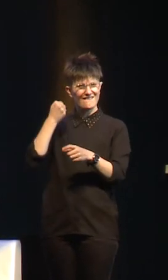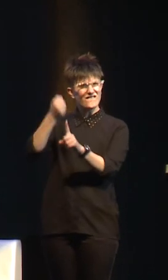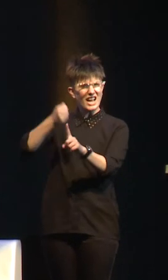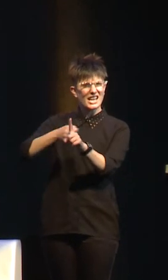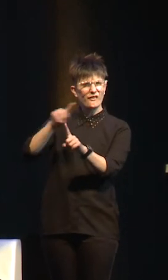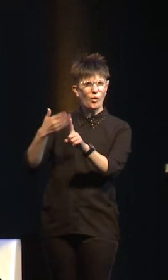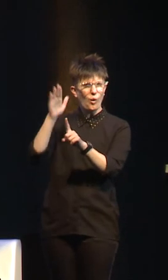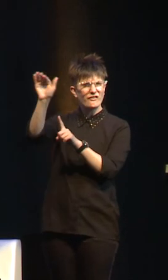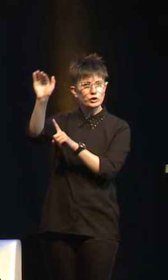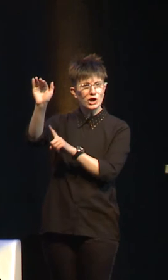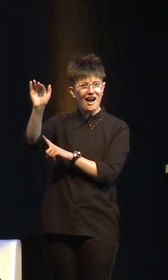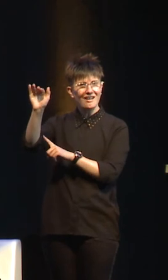some.. Jehan: Because those parents never protested